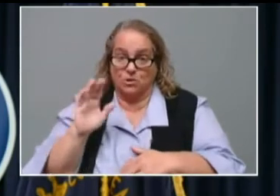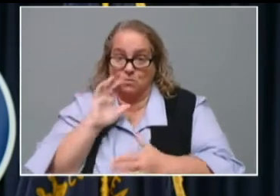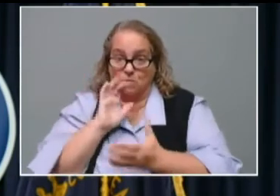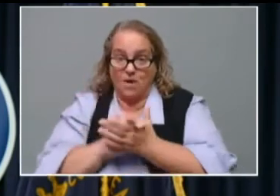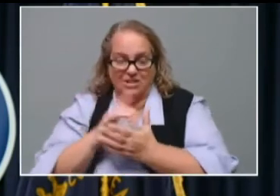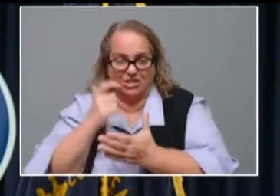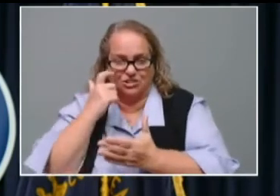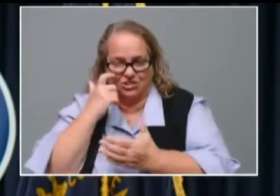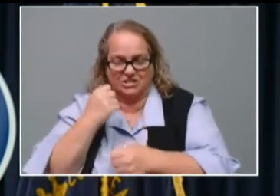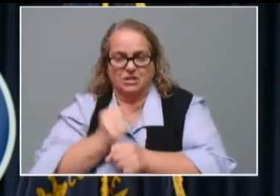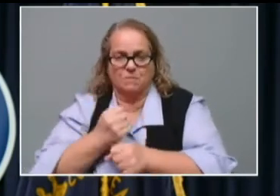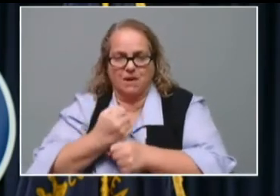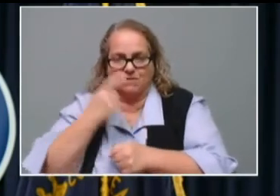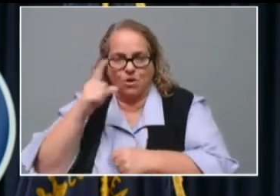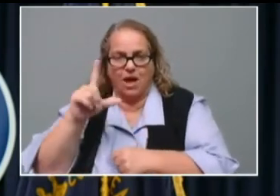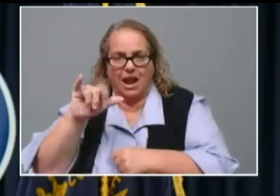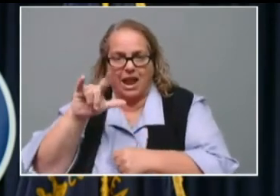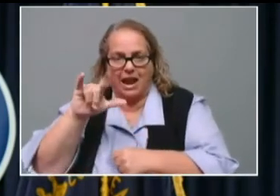receive her vaccine today.